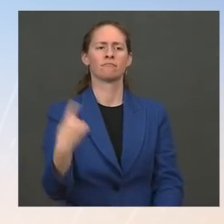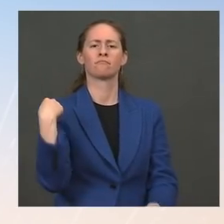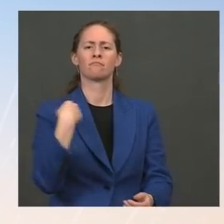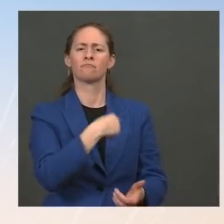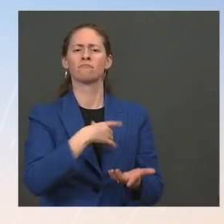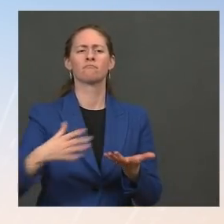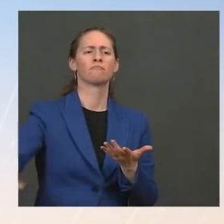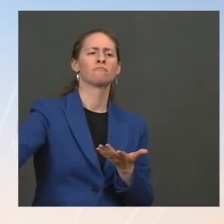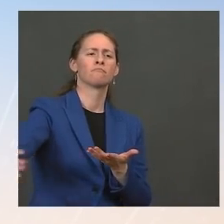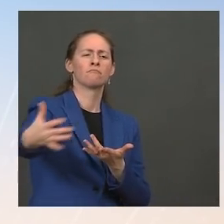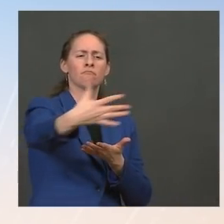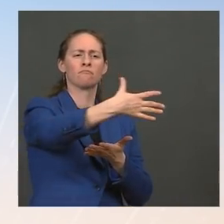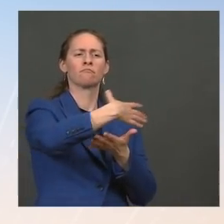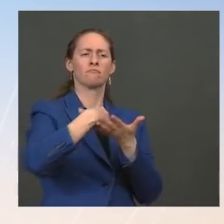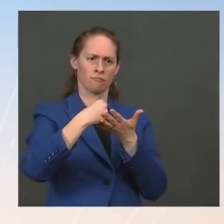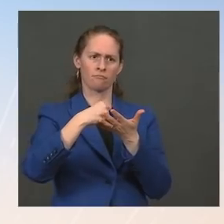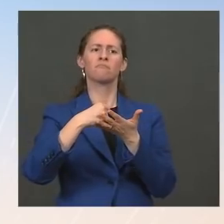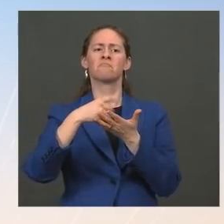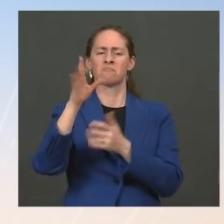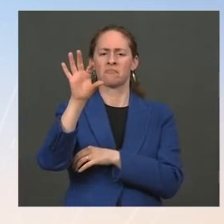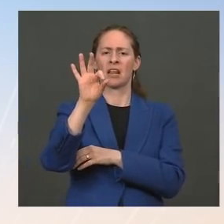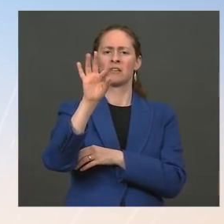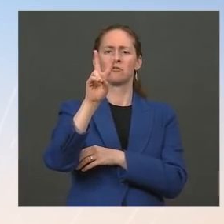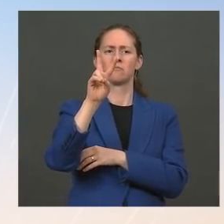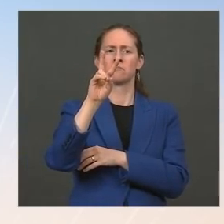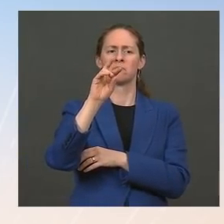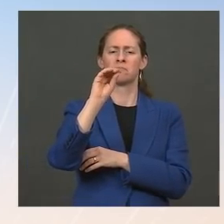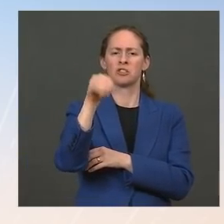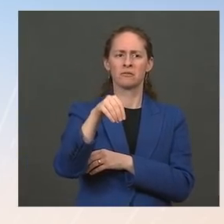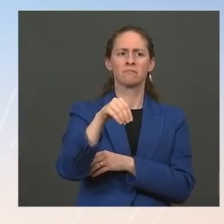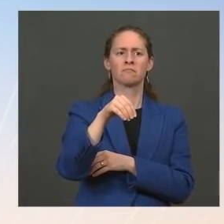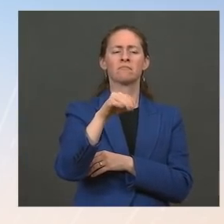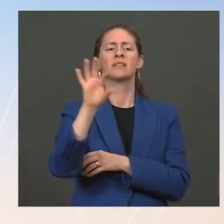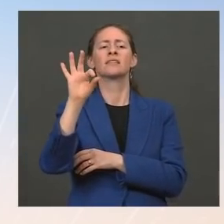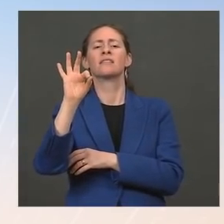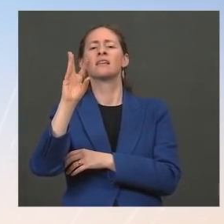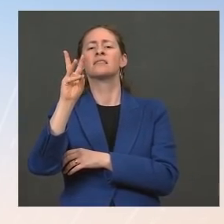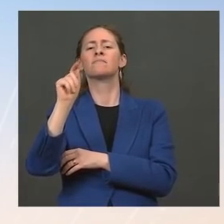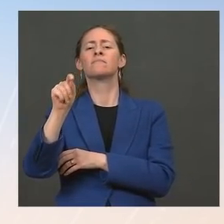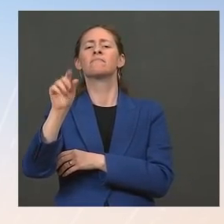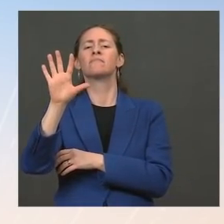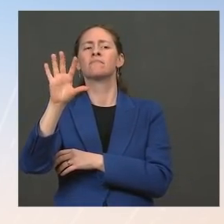and then 96.5 percent compliance across the federal government, as well as agency-to-agency numbers